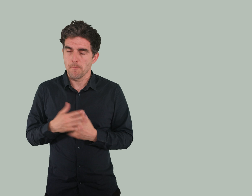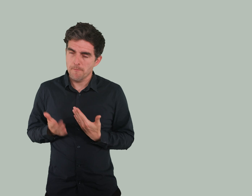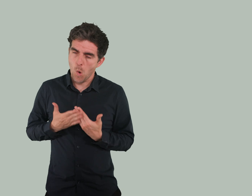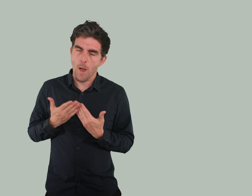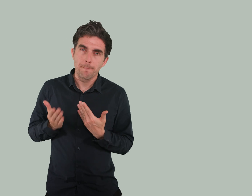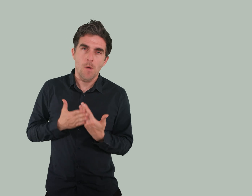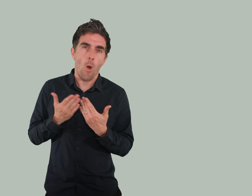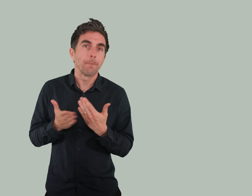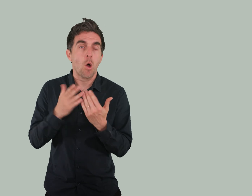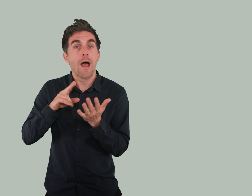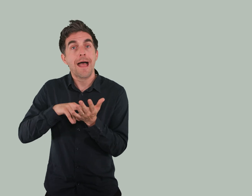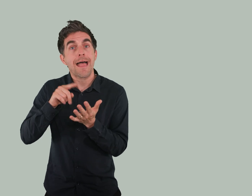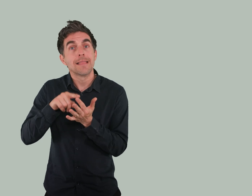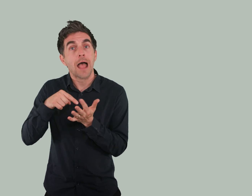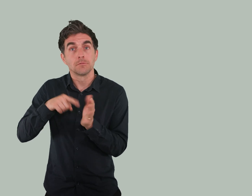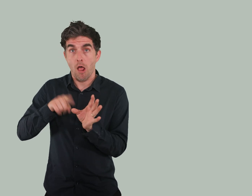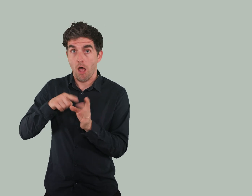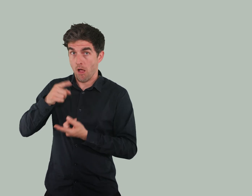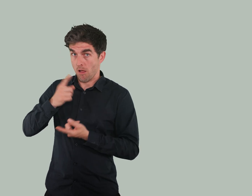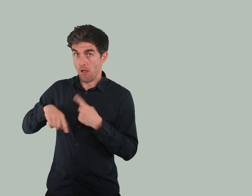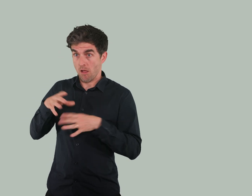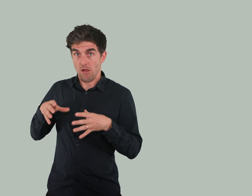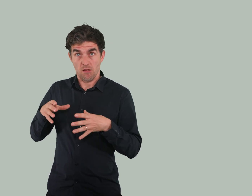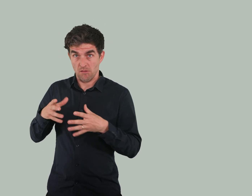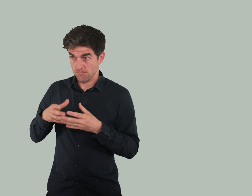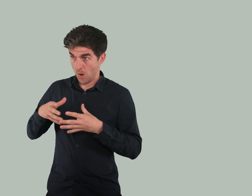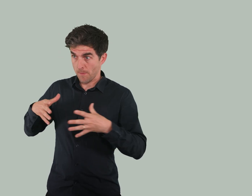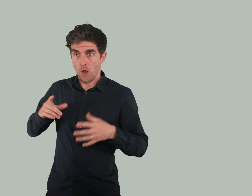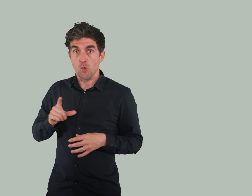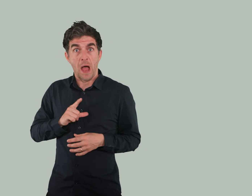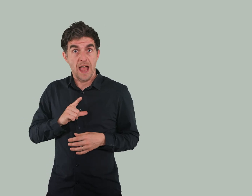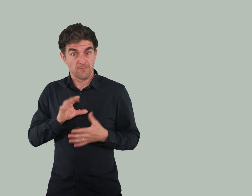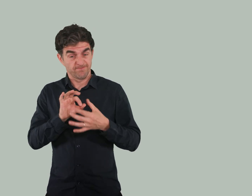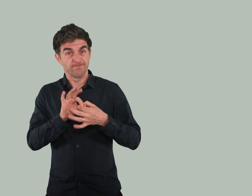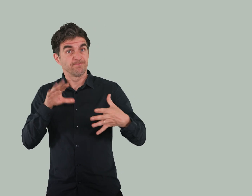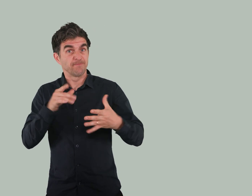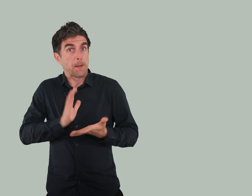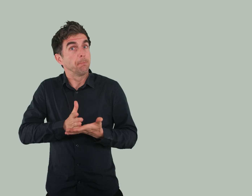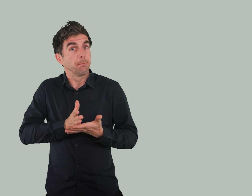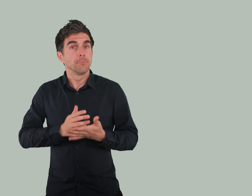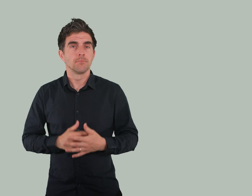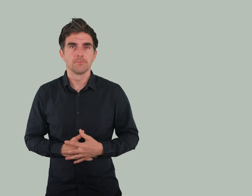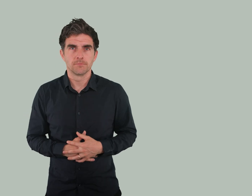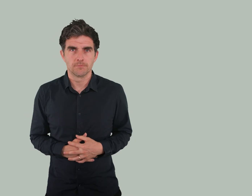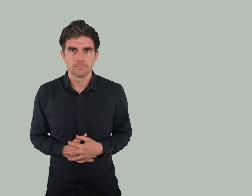For a growing proportion of NEET young people, it is a story of detachment.